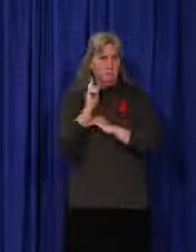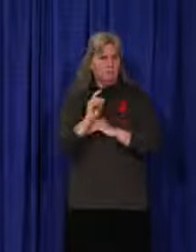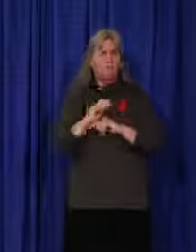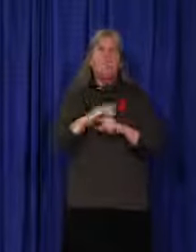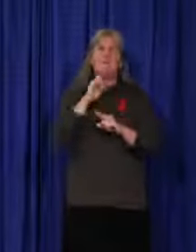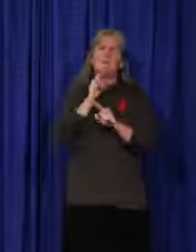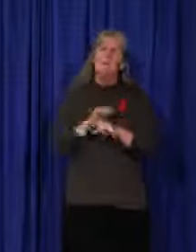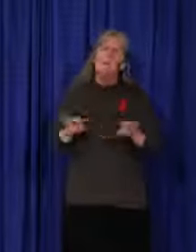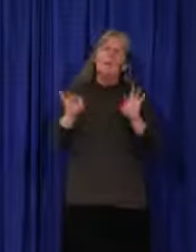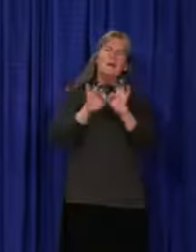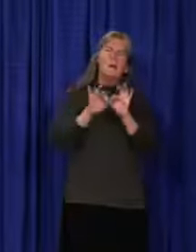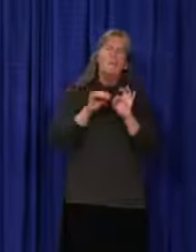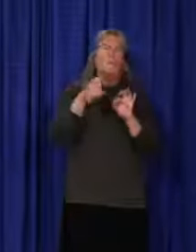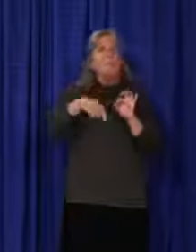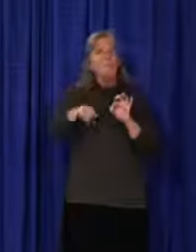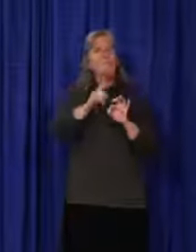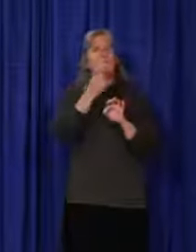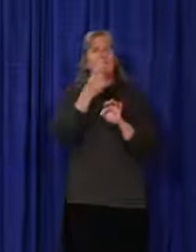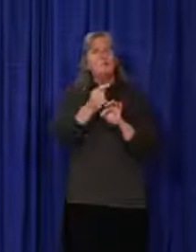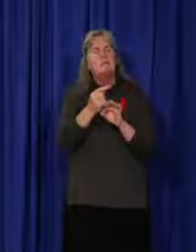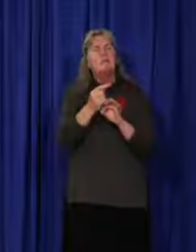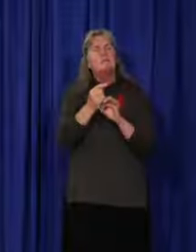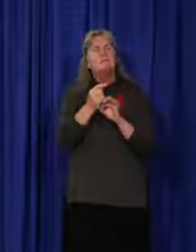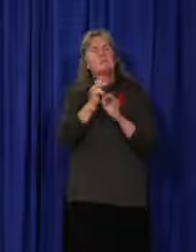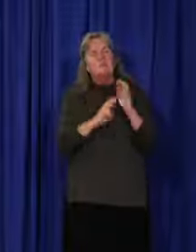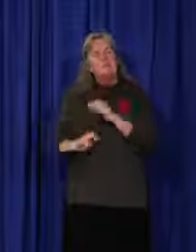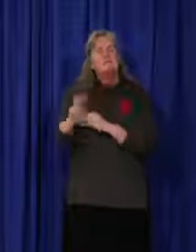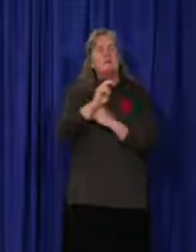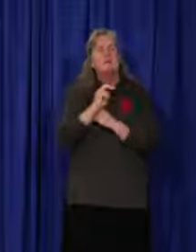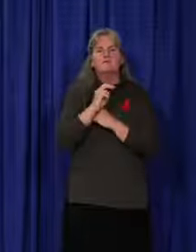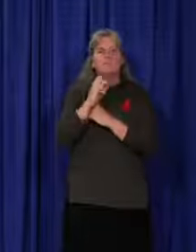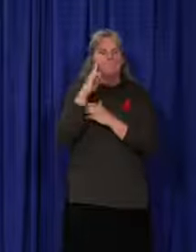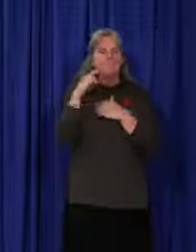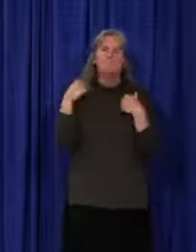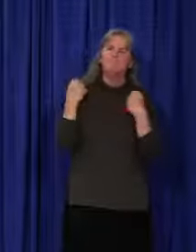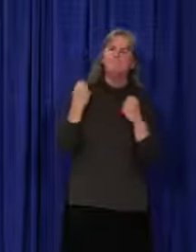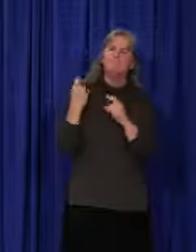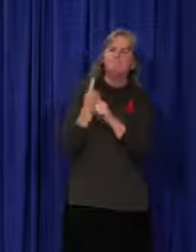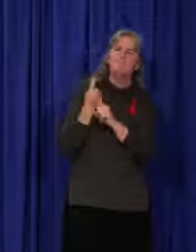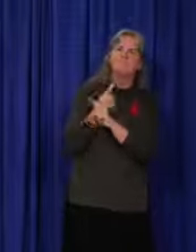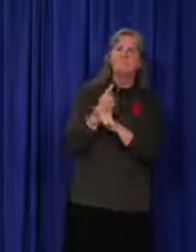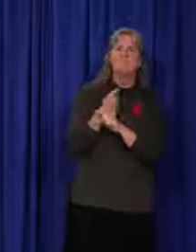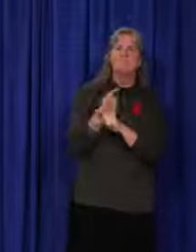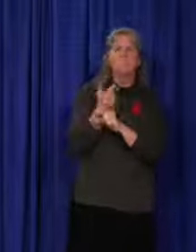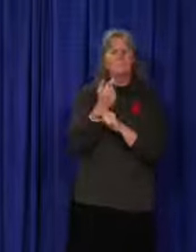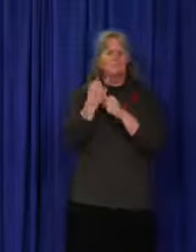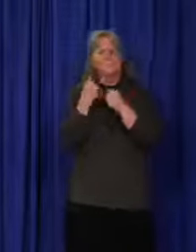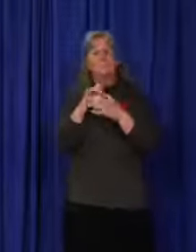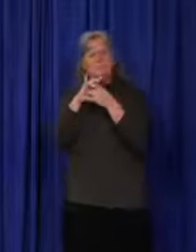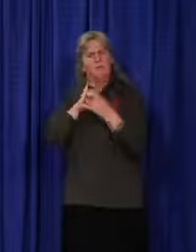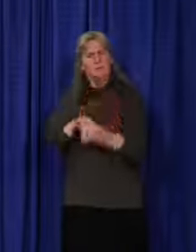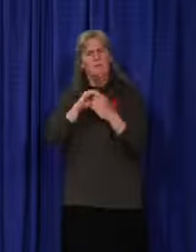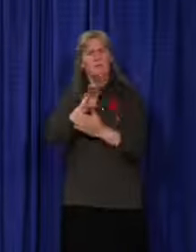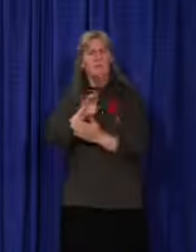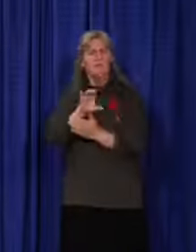them last week. I am sure that Yukoners have started to see them in towns.